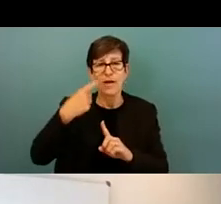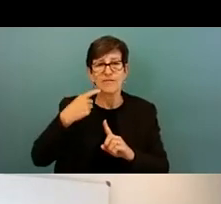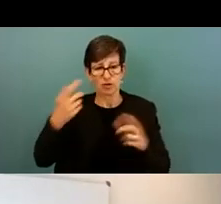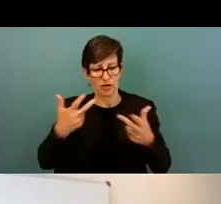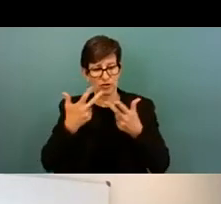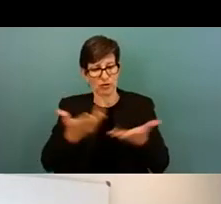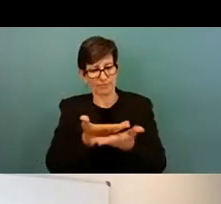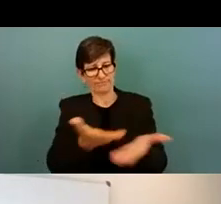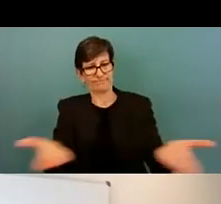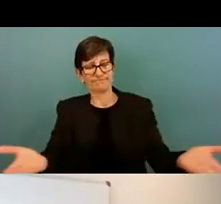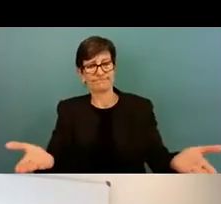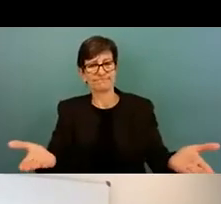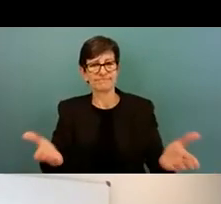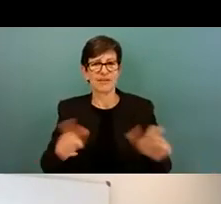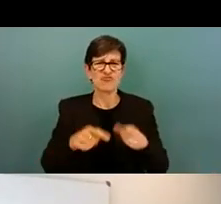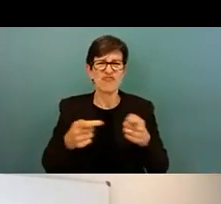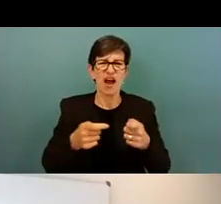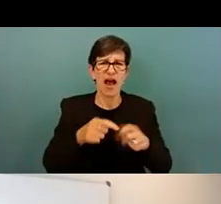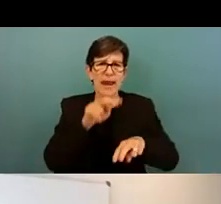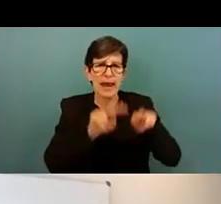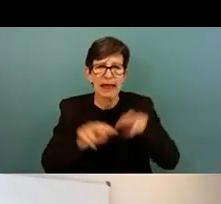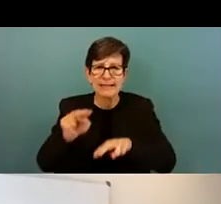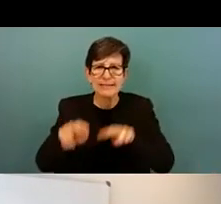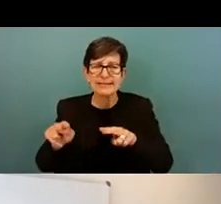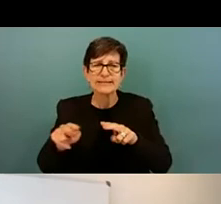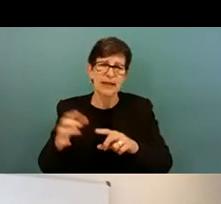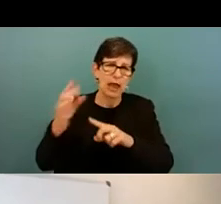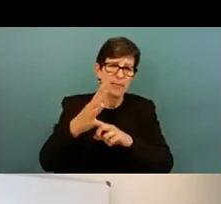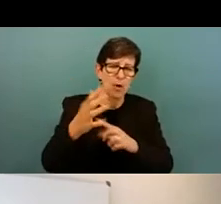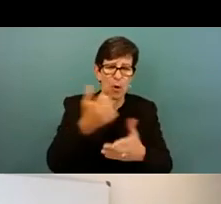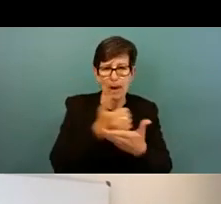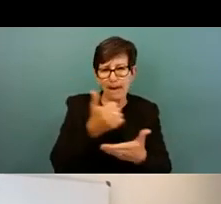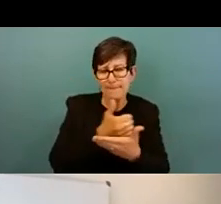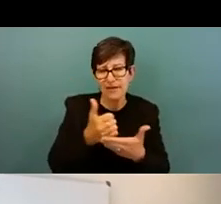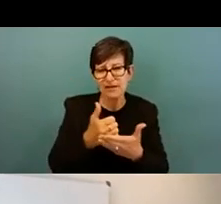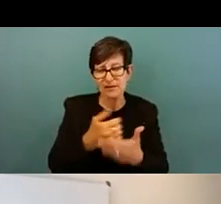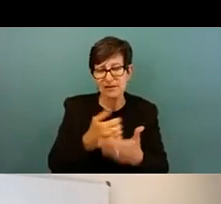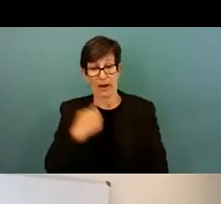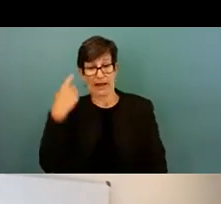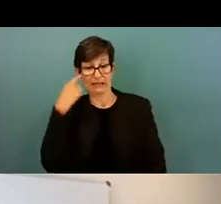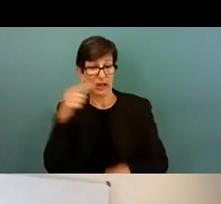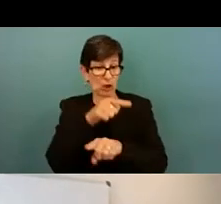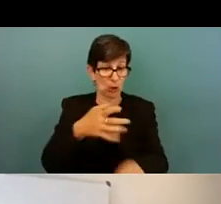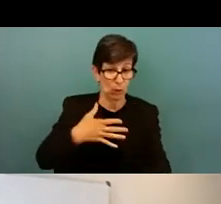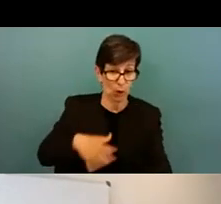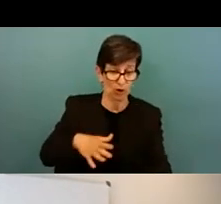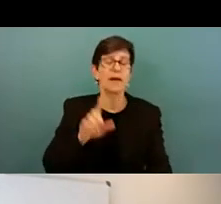provide the kind of key figures that we think people want to use. But we know that people